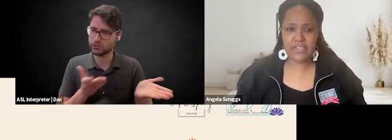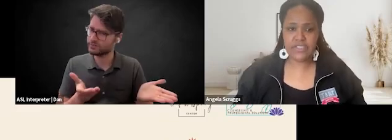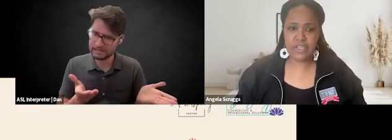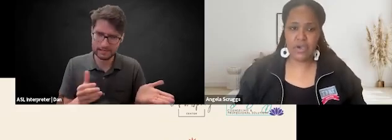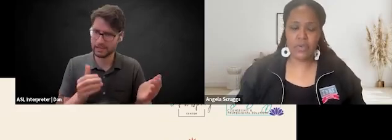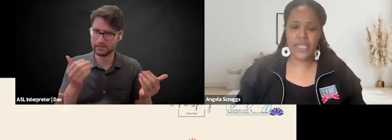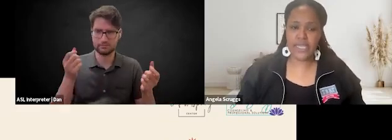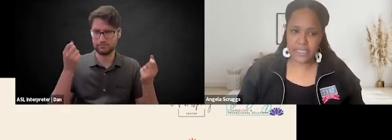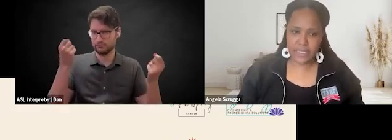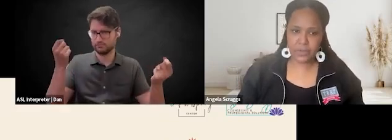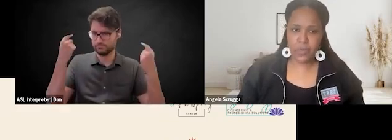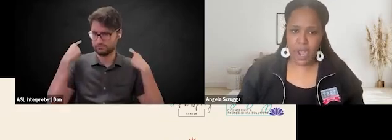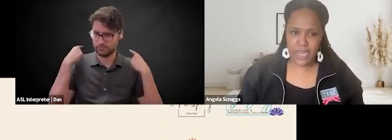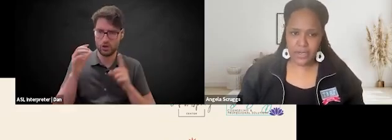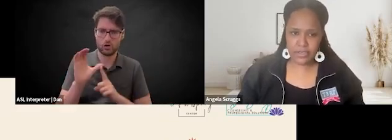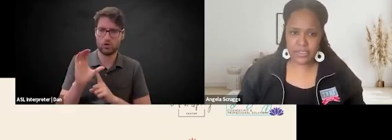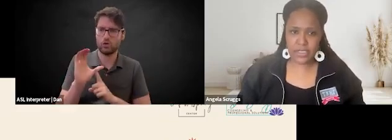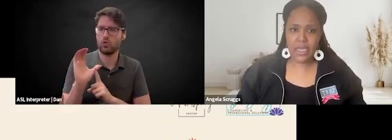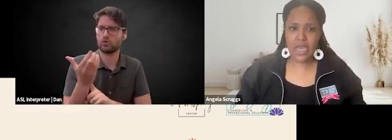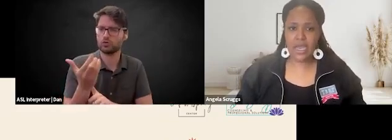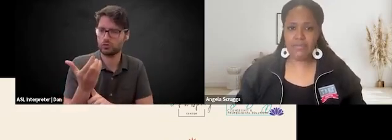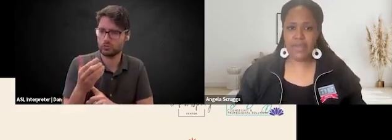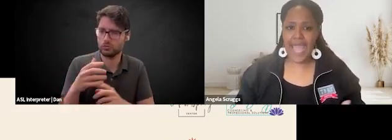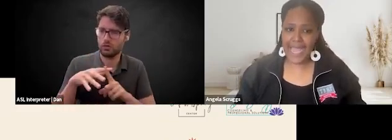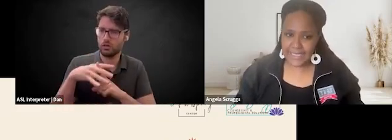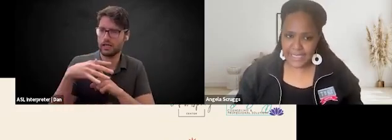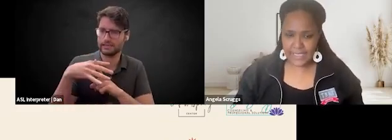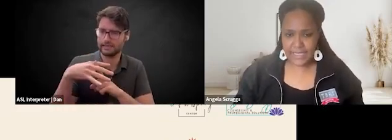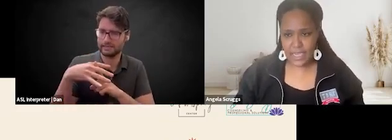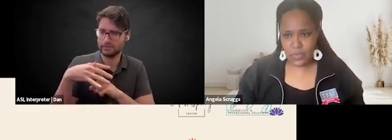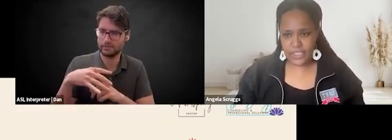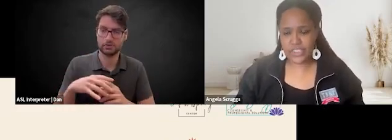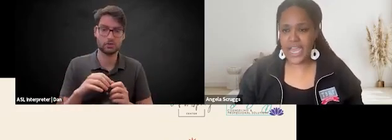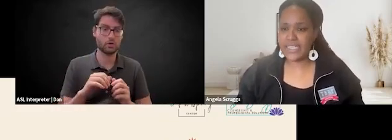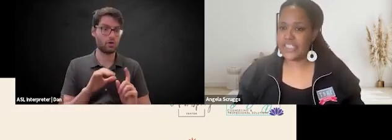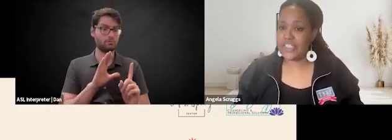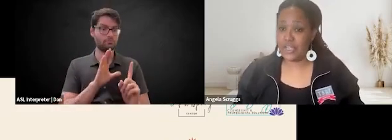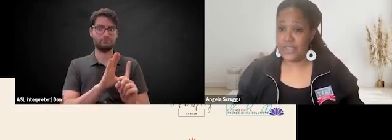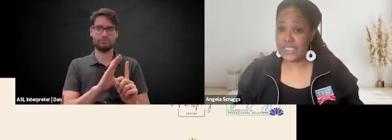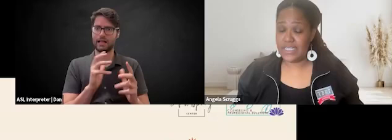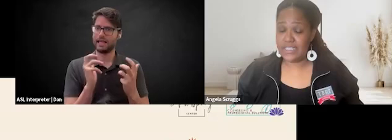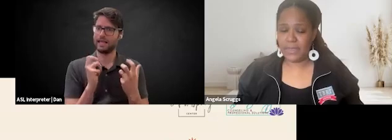And so healing requires, um... access to language, not just services,